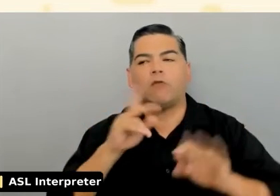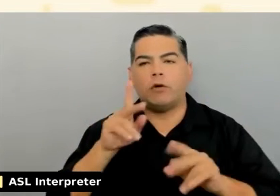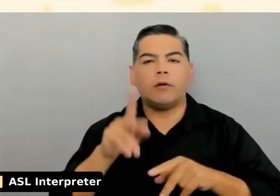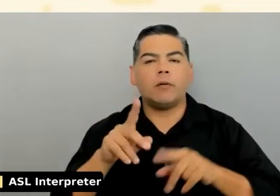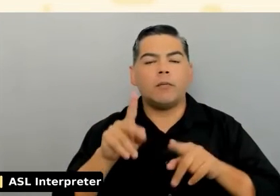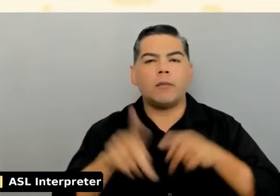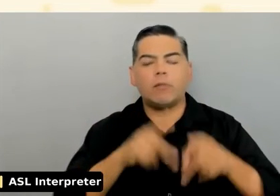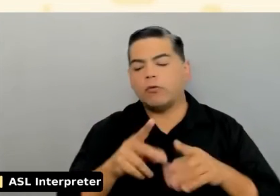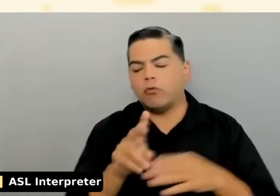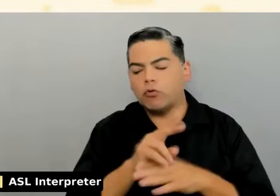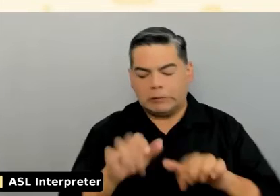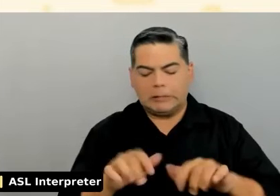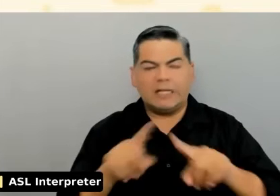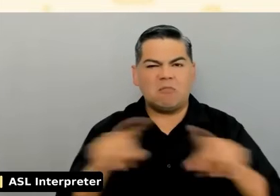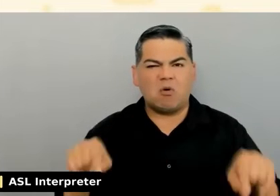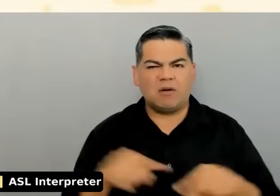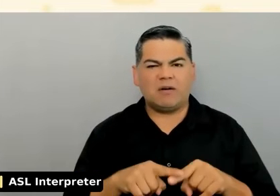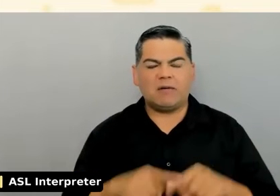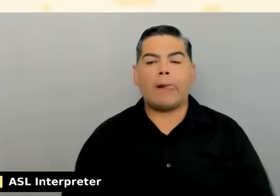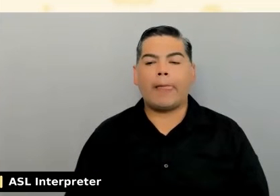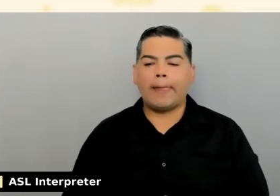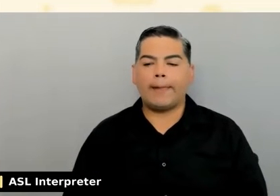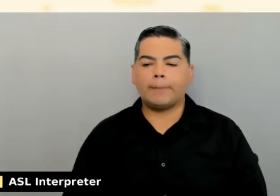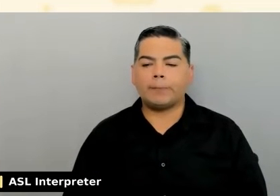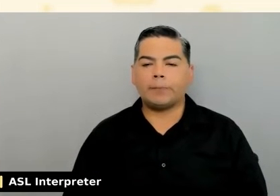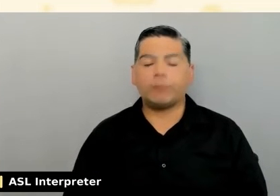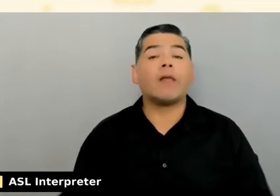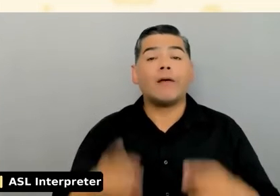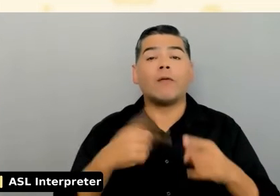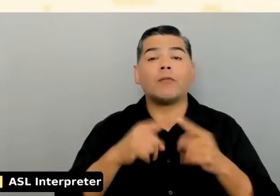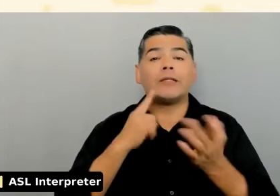So when we talk about focus management, there are different ways to achieve this.